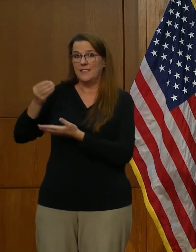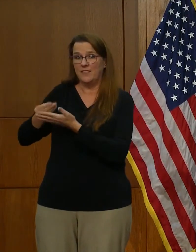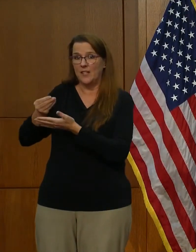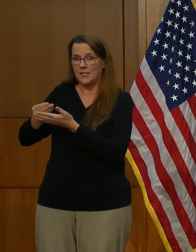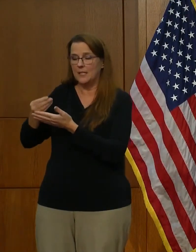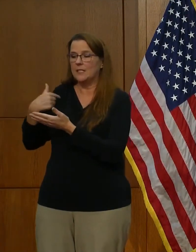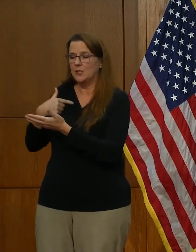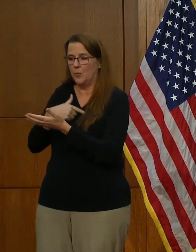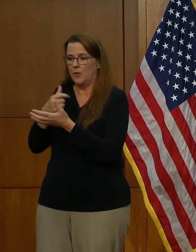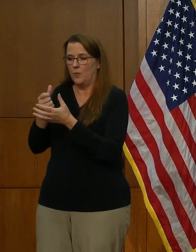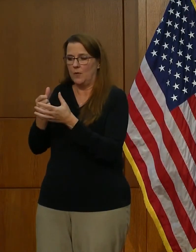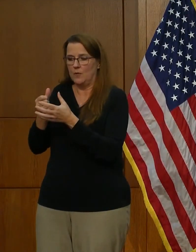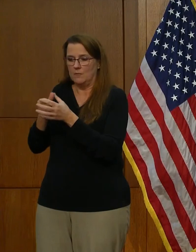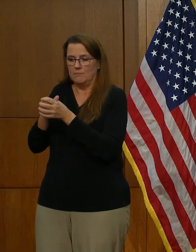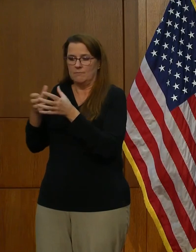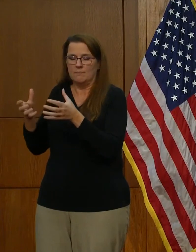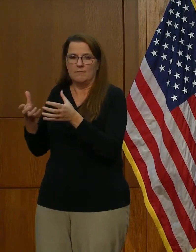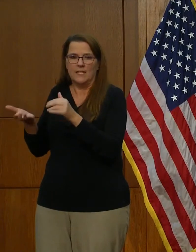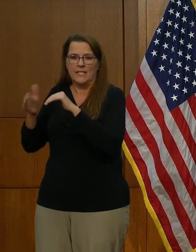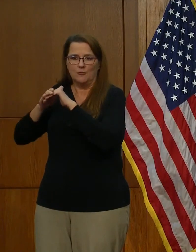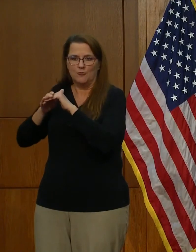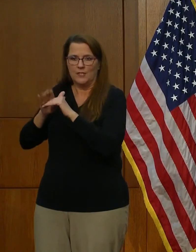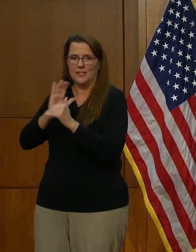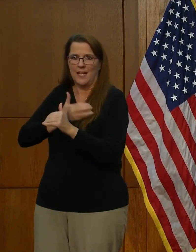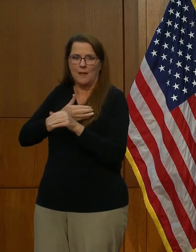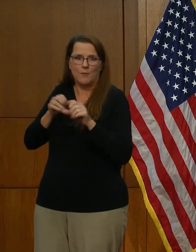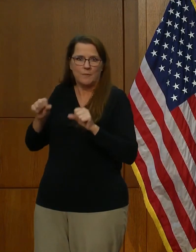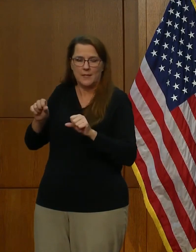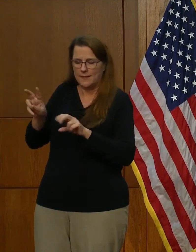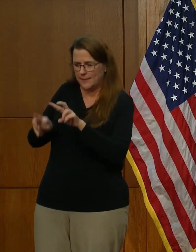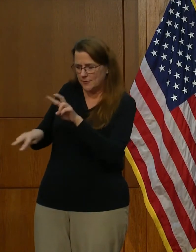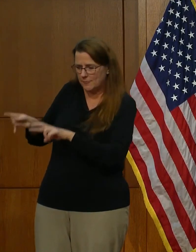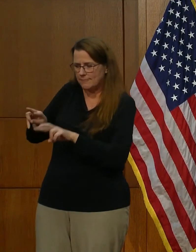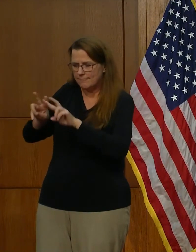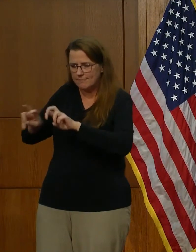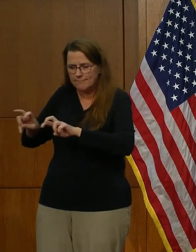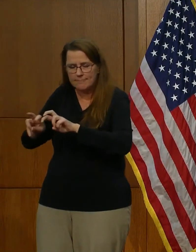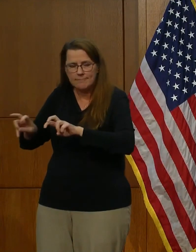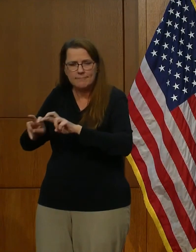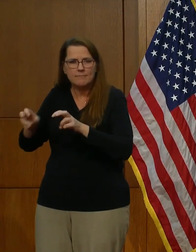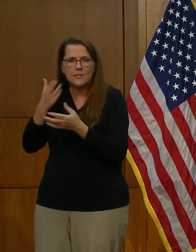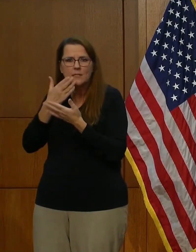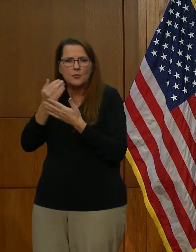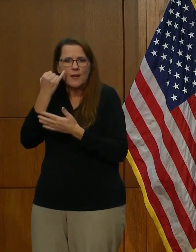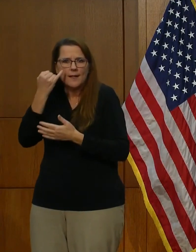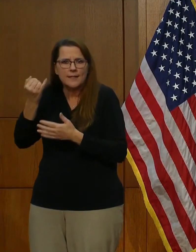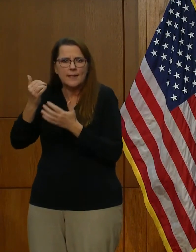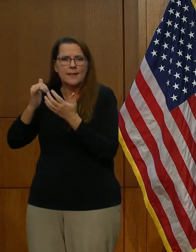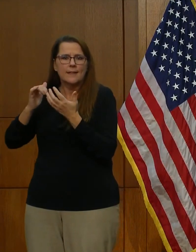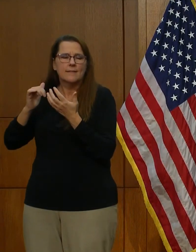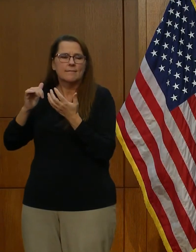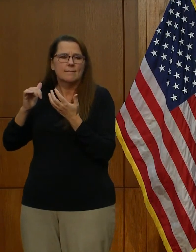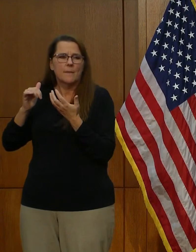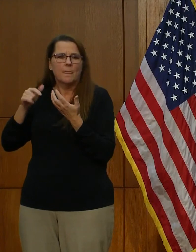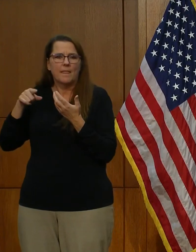FROM D. D. C D. C TO EXPAND THAT CAPABILITY SO THAT WE CAN